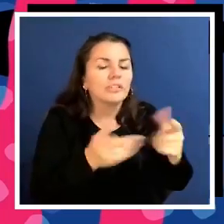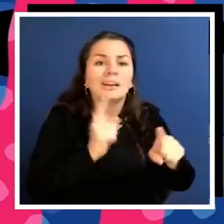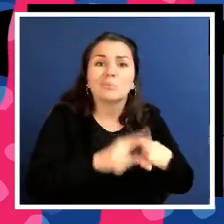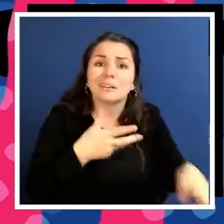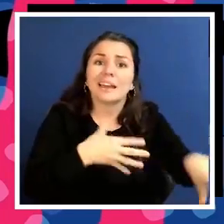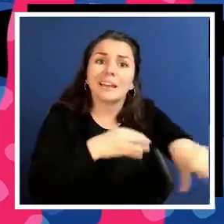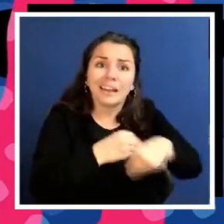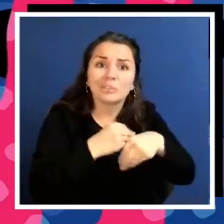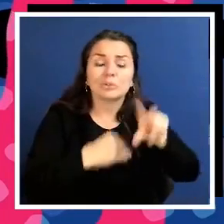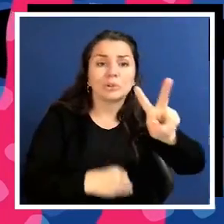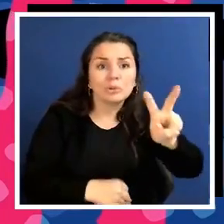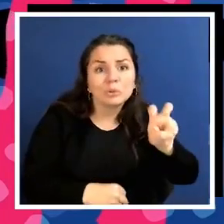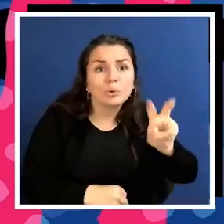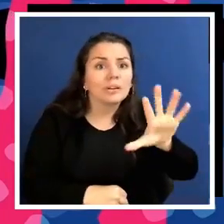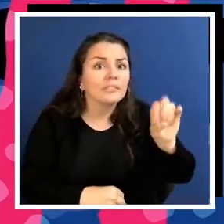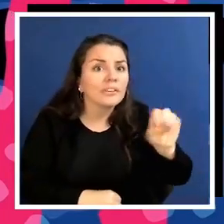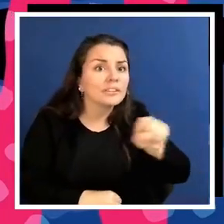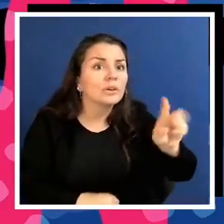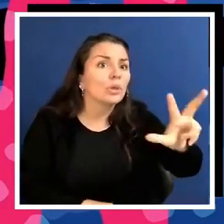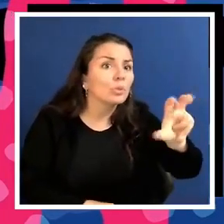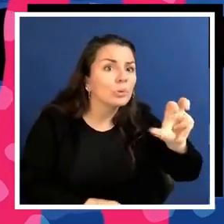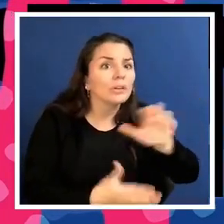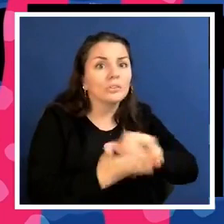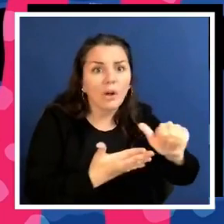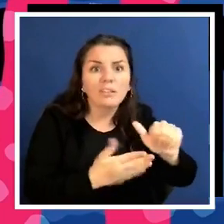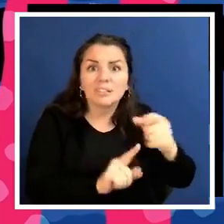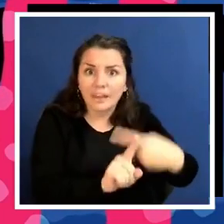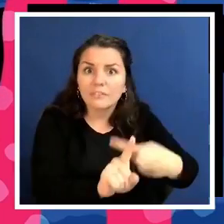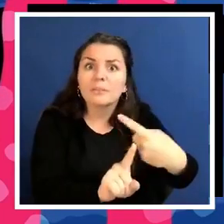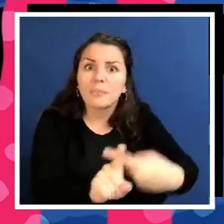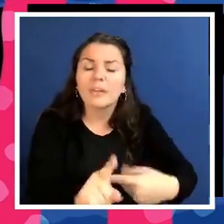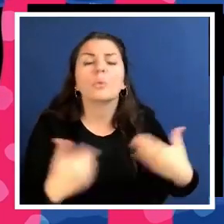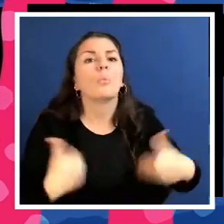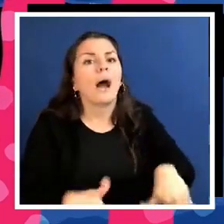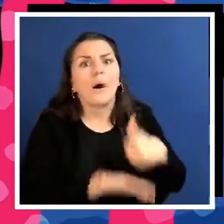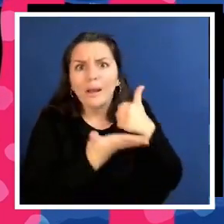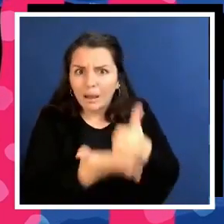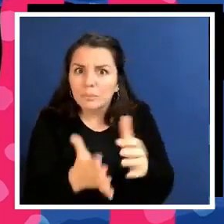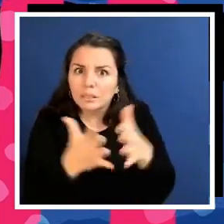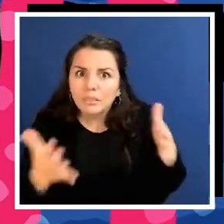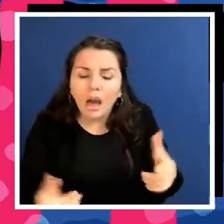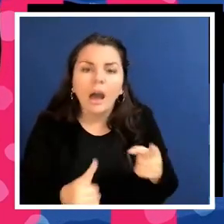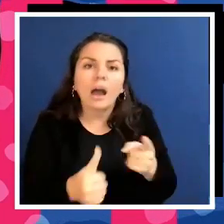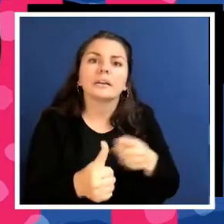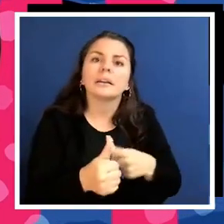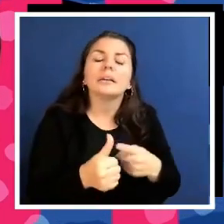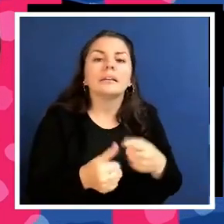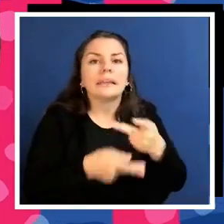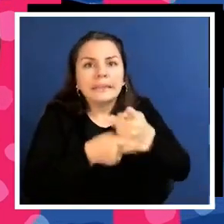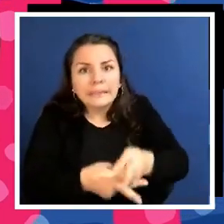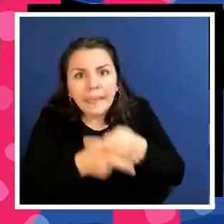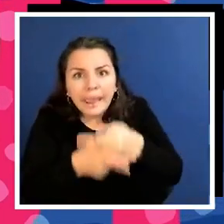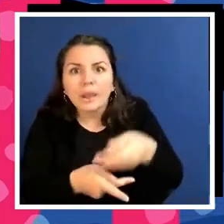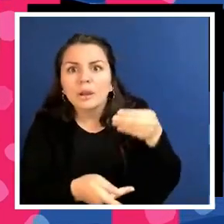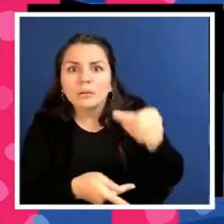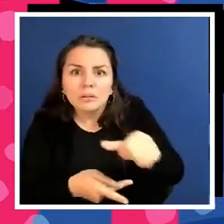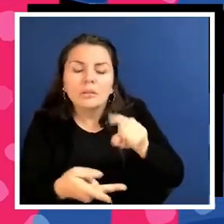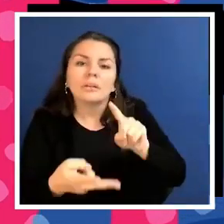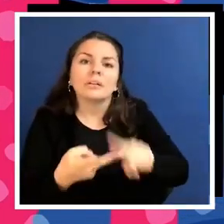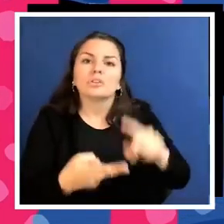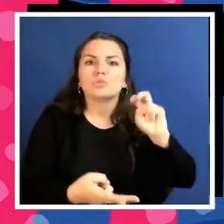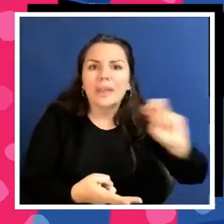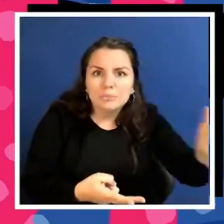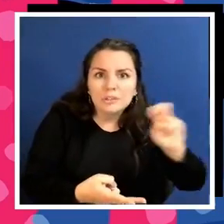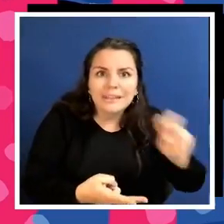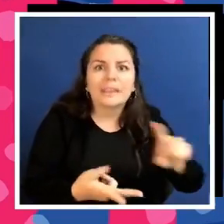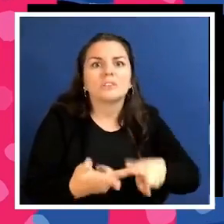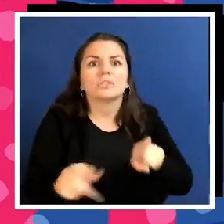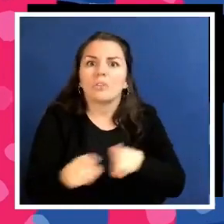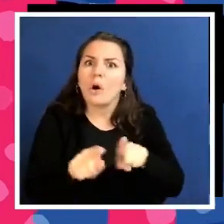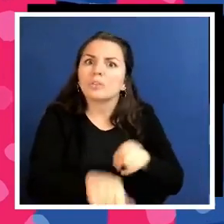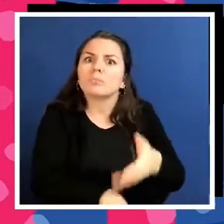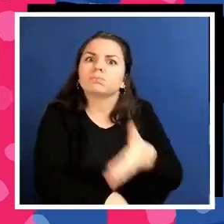FOLKS ARE USED TO SERVE, THE